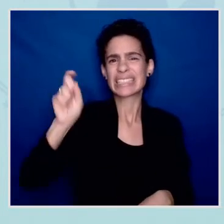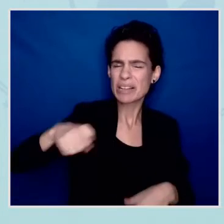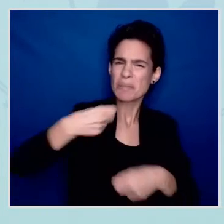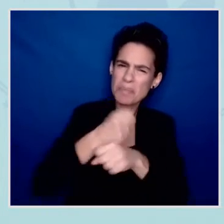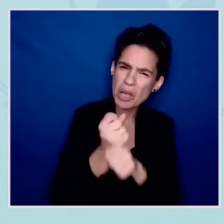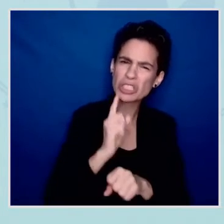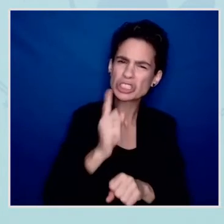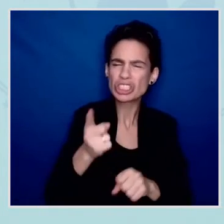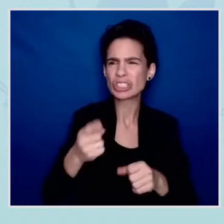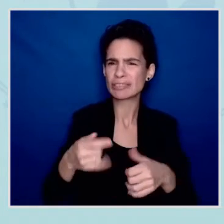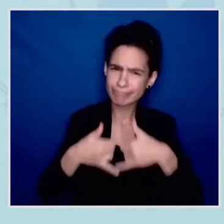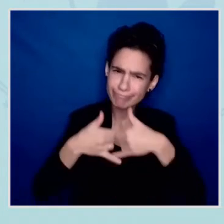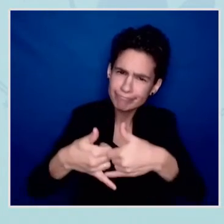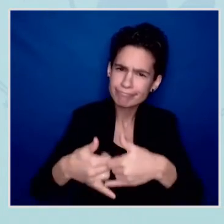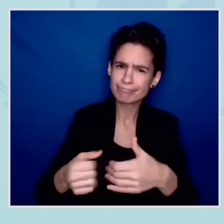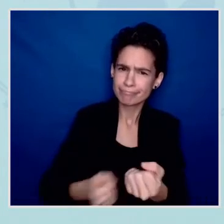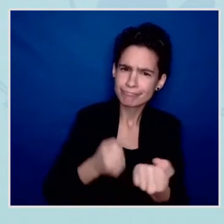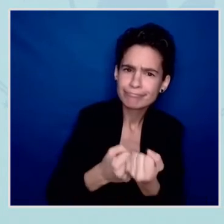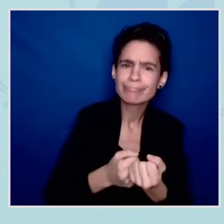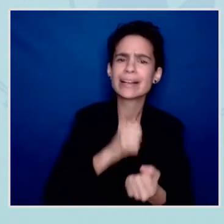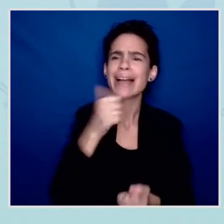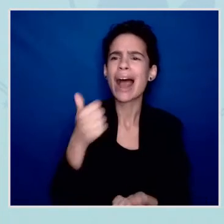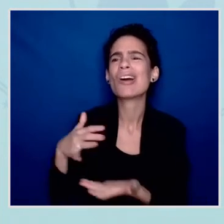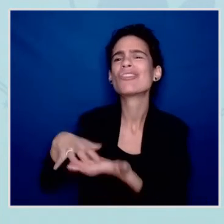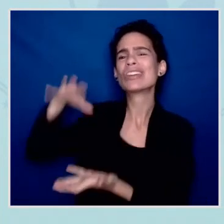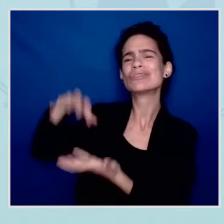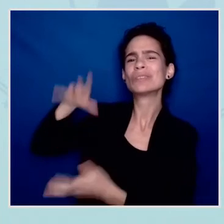CONTROL OF THE HOUSE AND SENATE WILL RAISE THE ODDS OF PROMPT